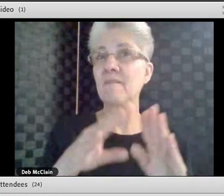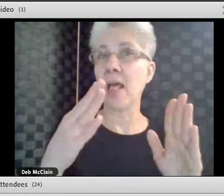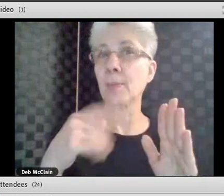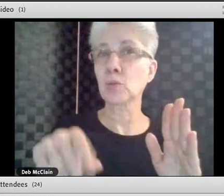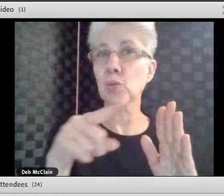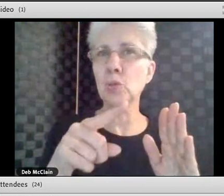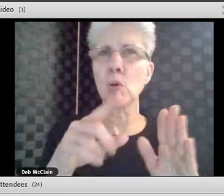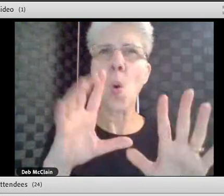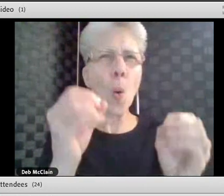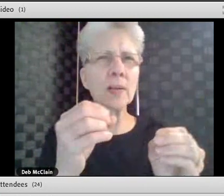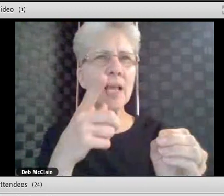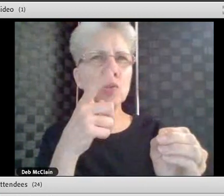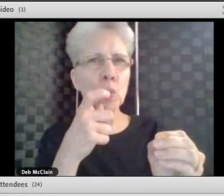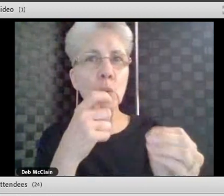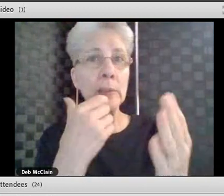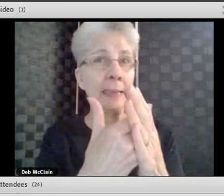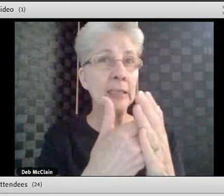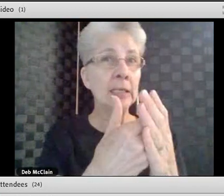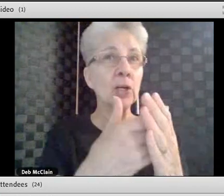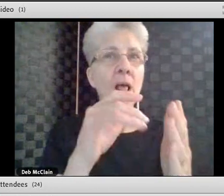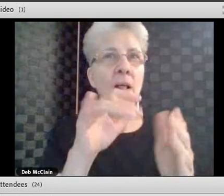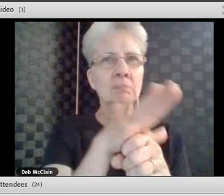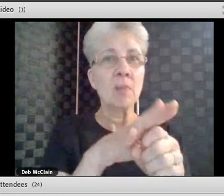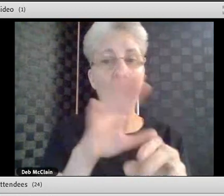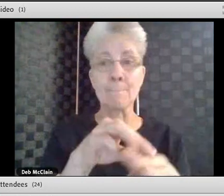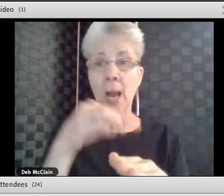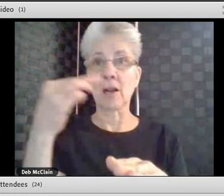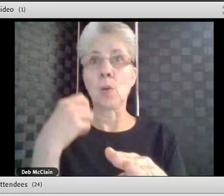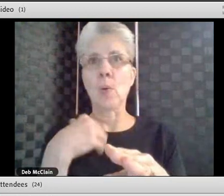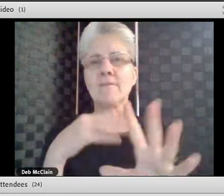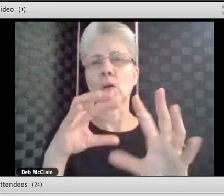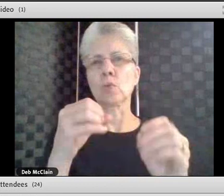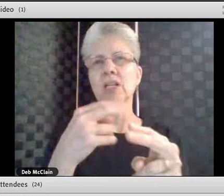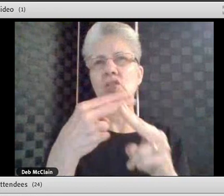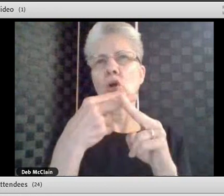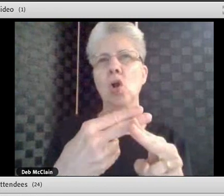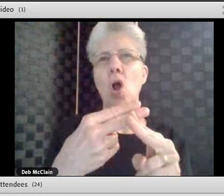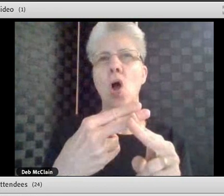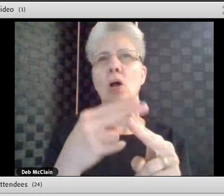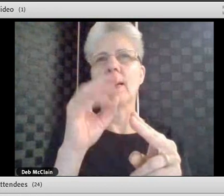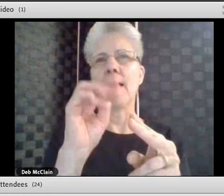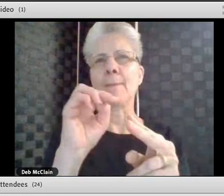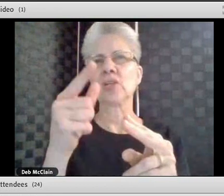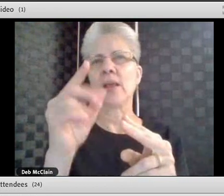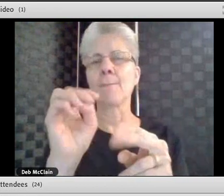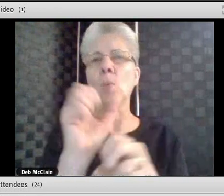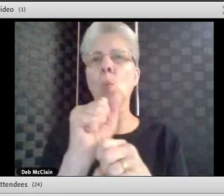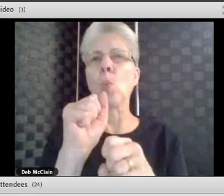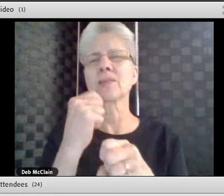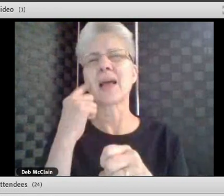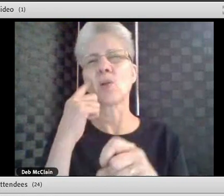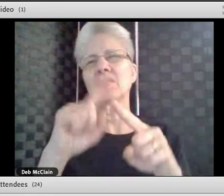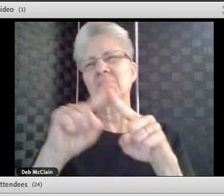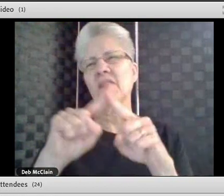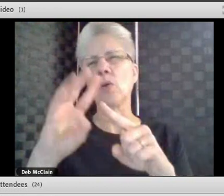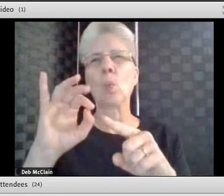What partnerships do you have available? What organizations are near you? In Montgomery, we have an organization called MGMWERX,